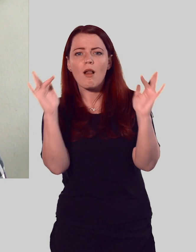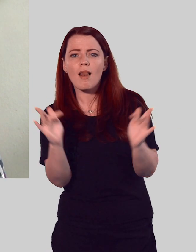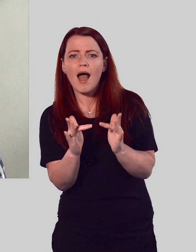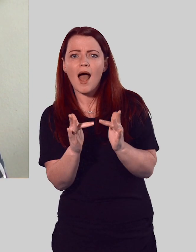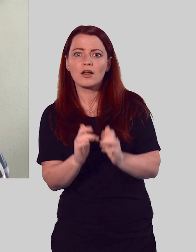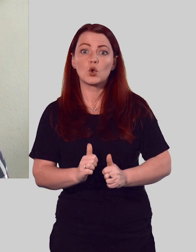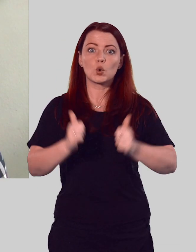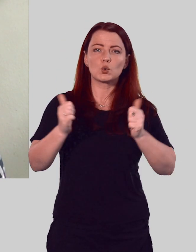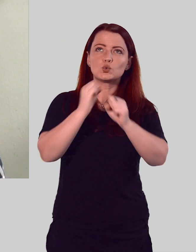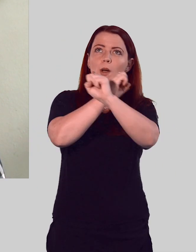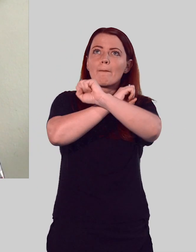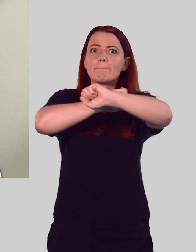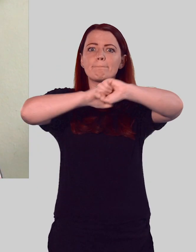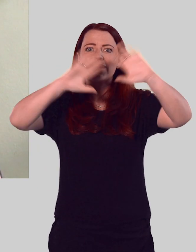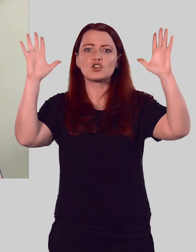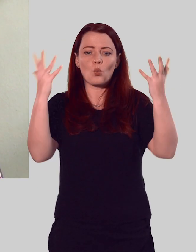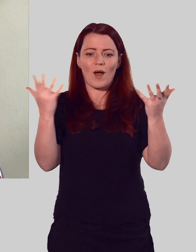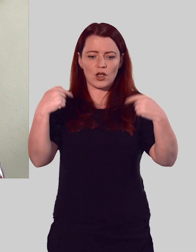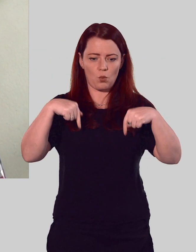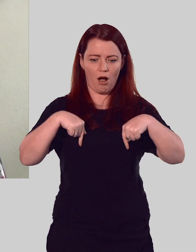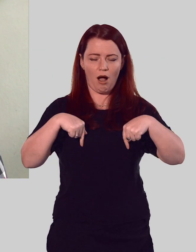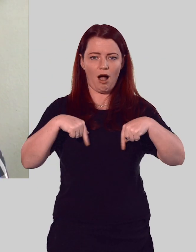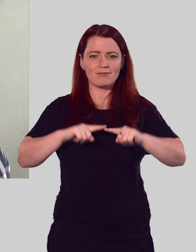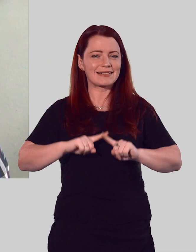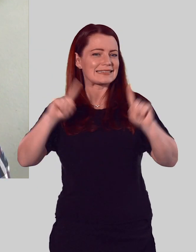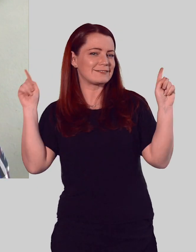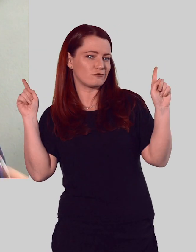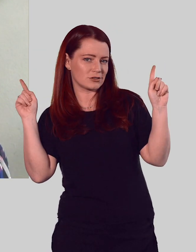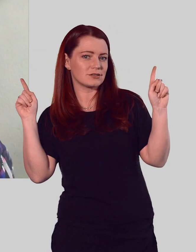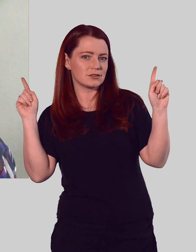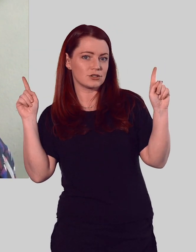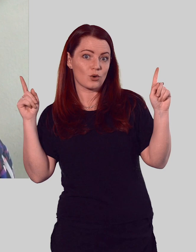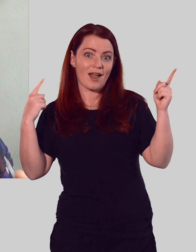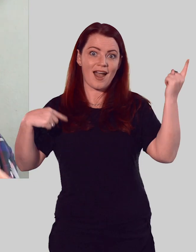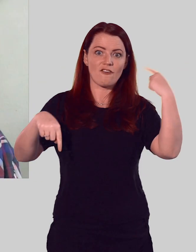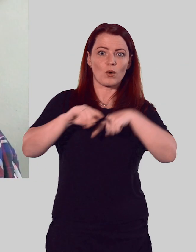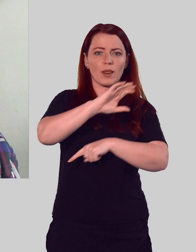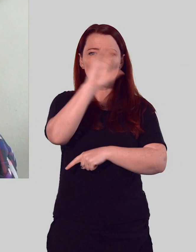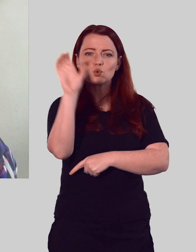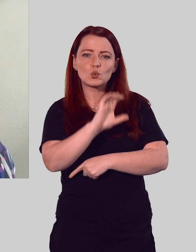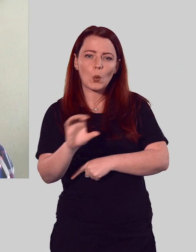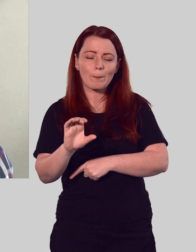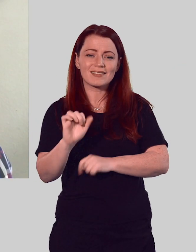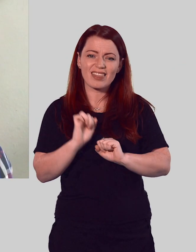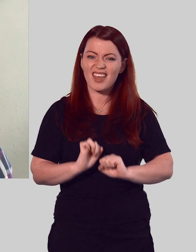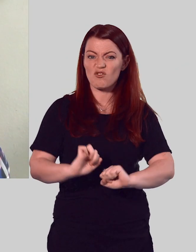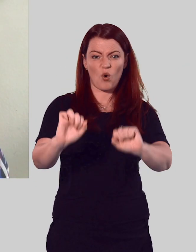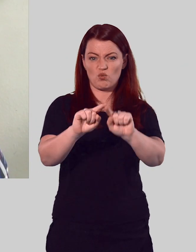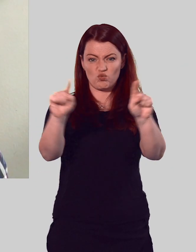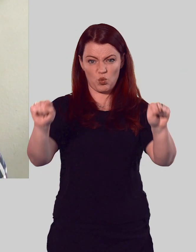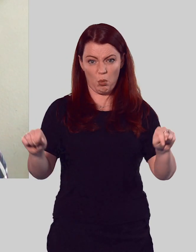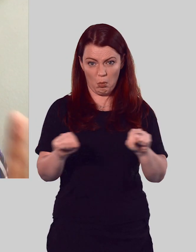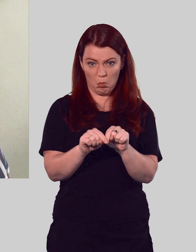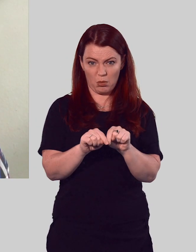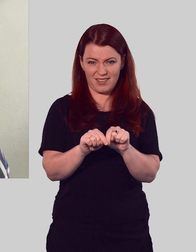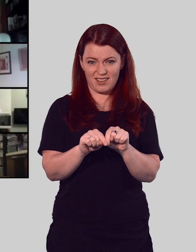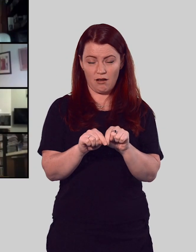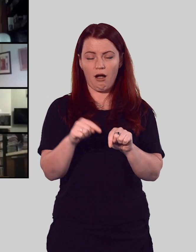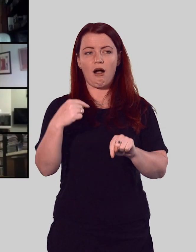are as if you were somewhere else. So everyone in a Zoom call is in their own room and that reminds me of a hotel.